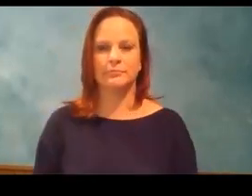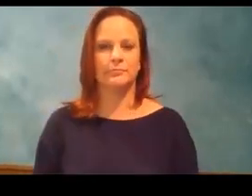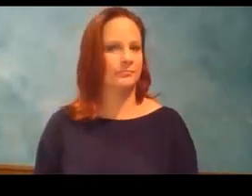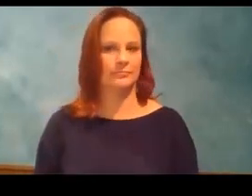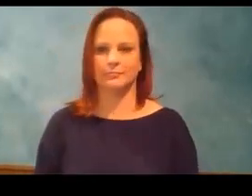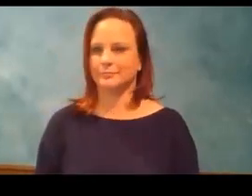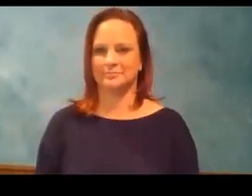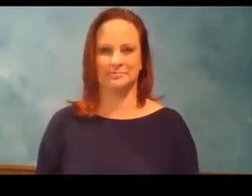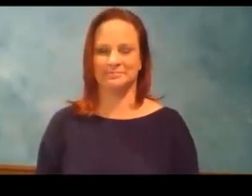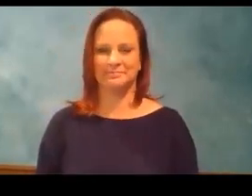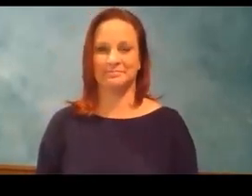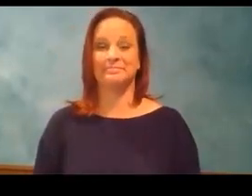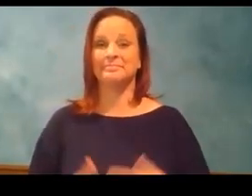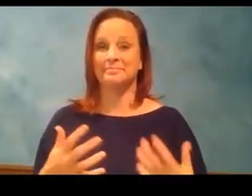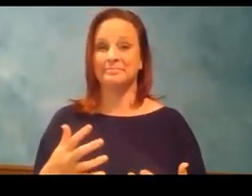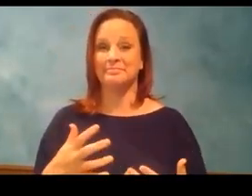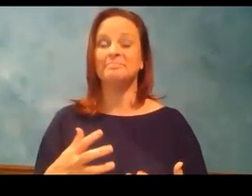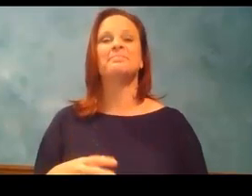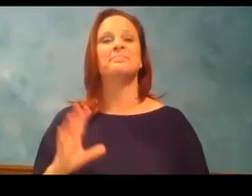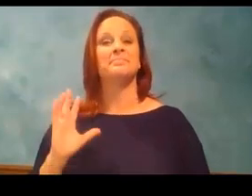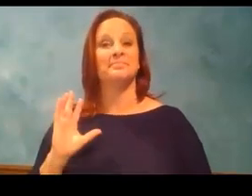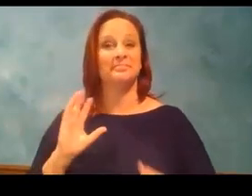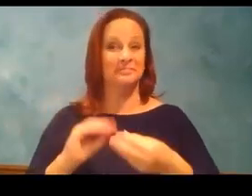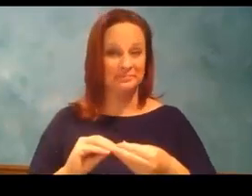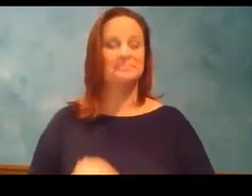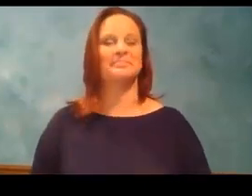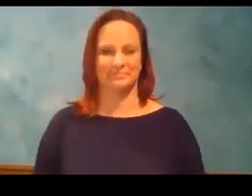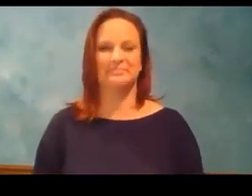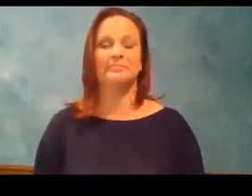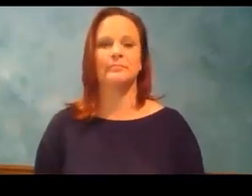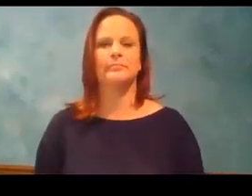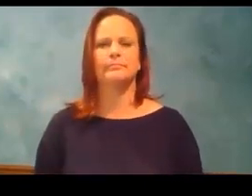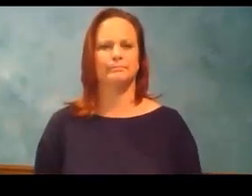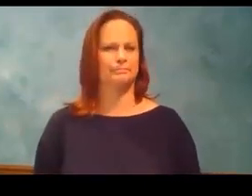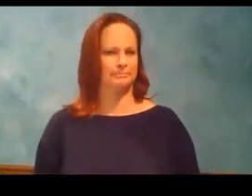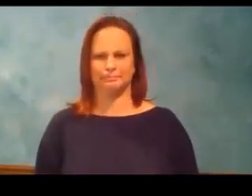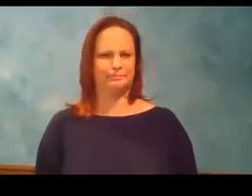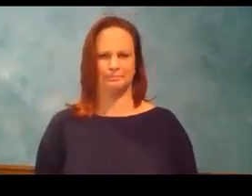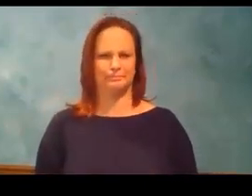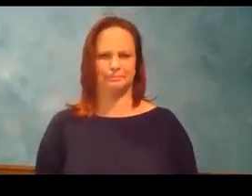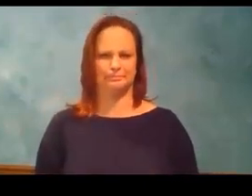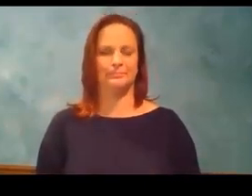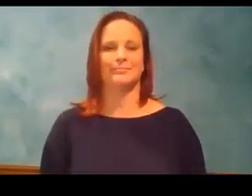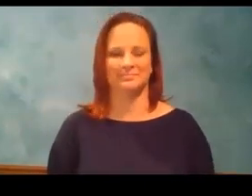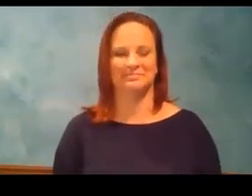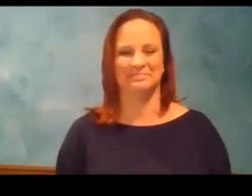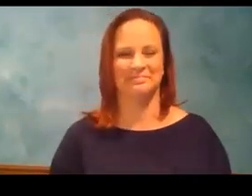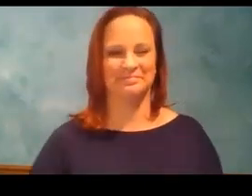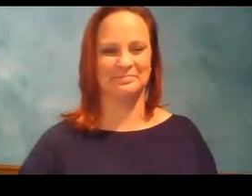and finally, you add a headshake. All together it looks like this.